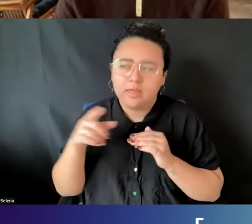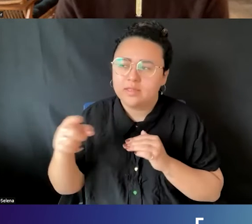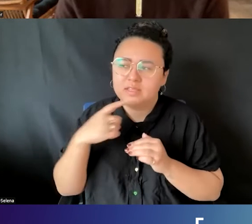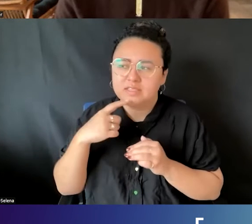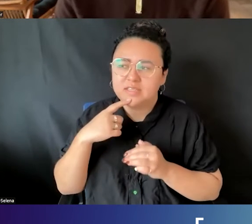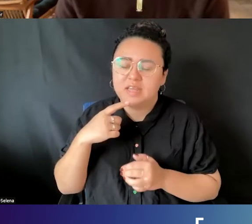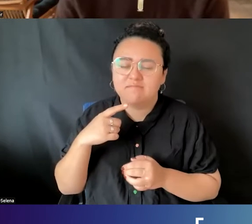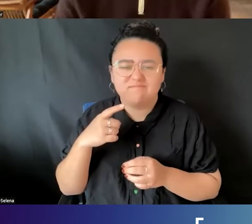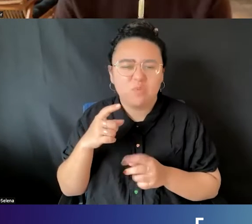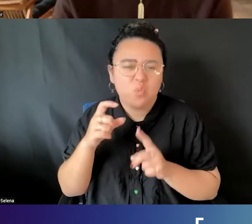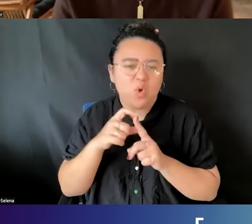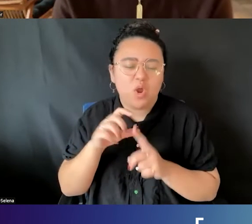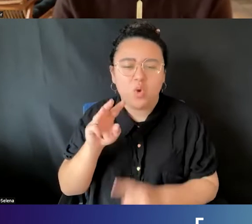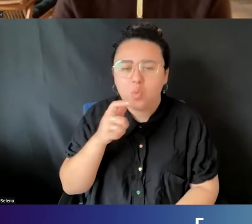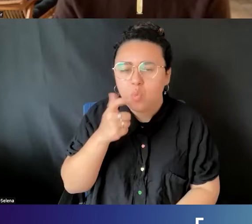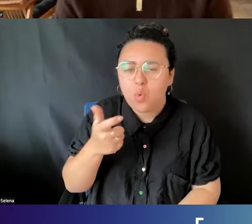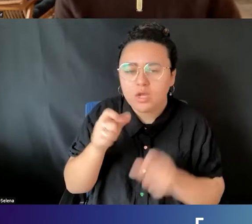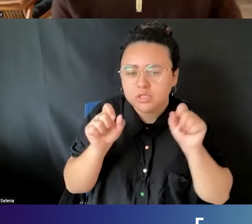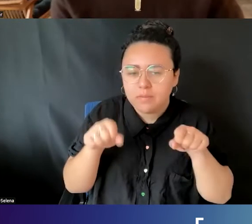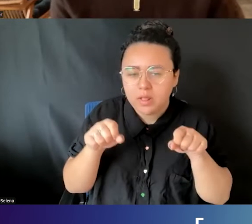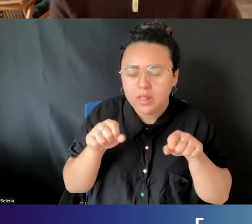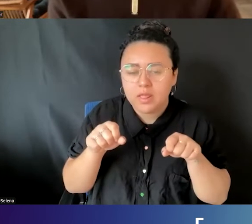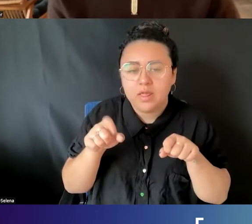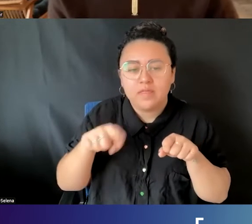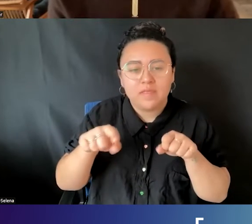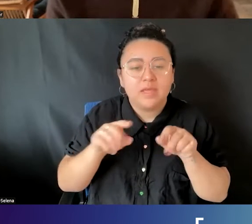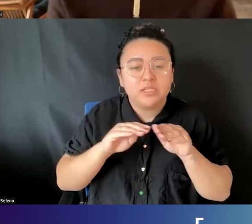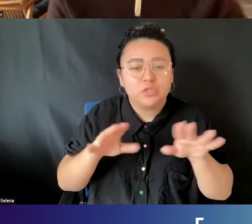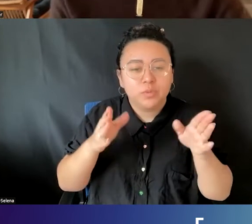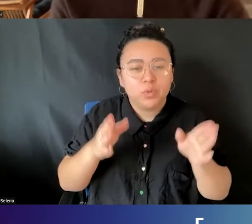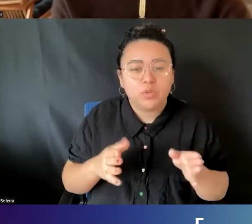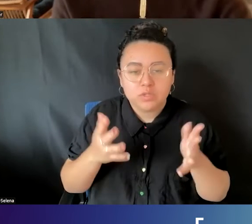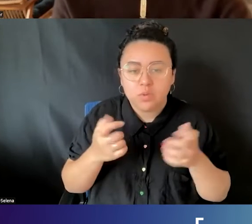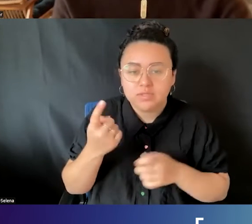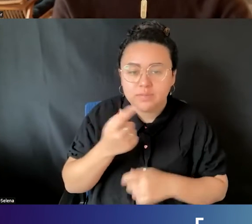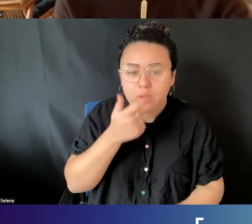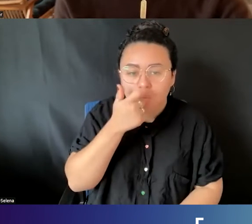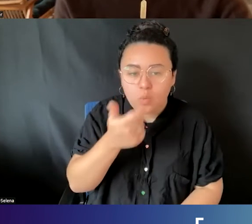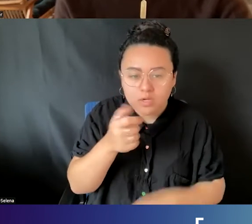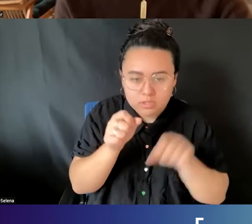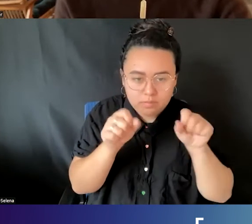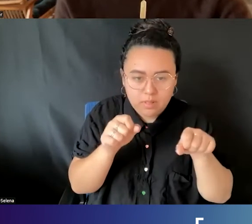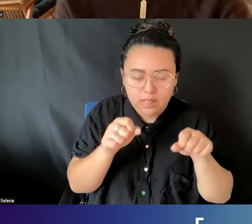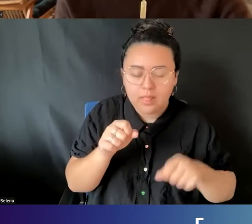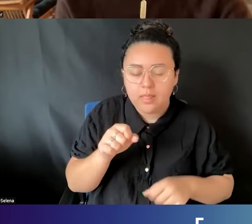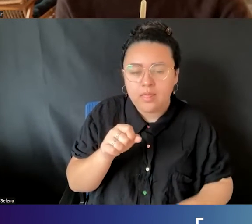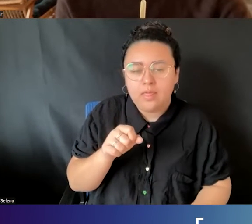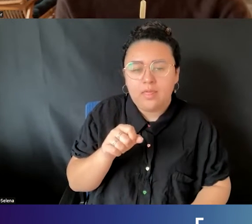It's like the distributors want something that's just watchable. It's the lowest common denominator that presumes there's,